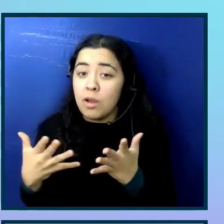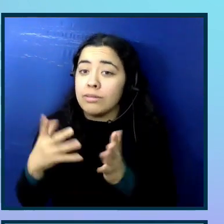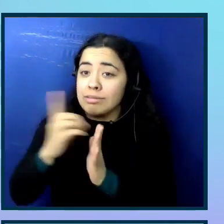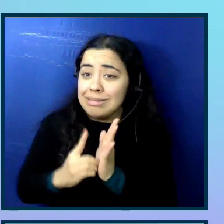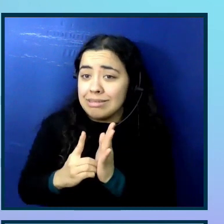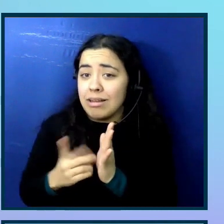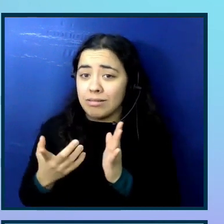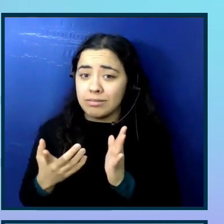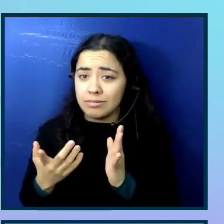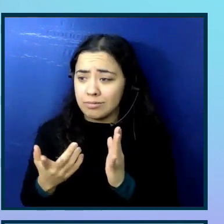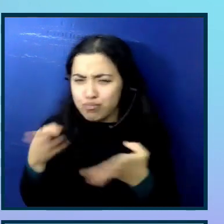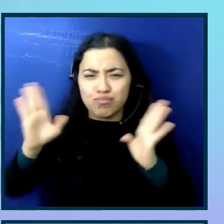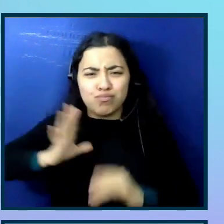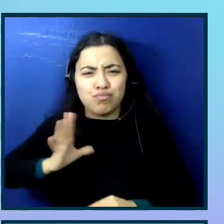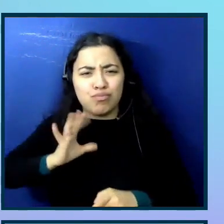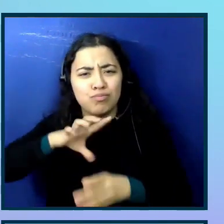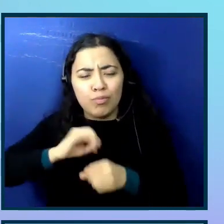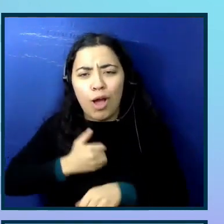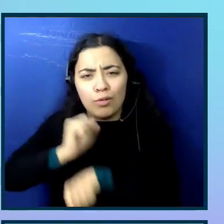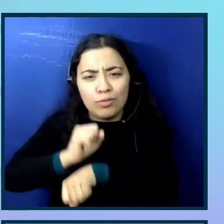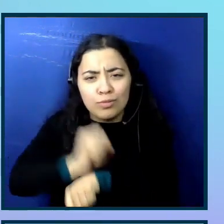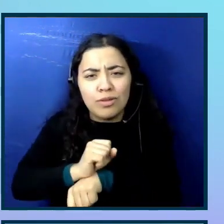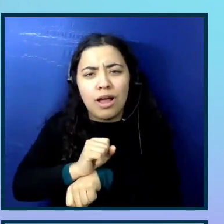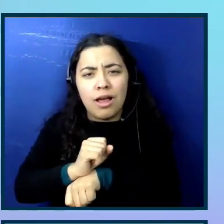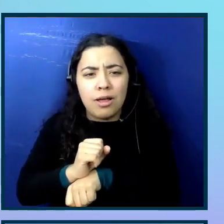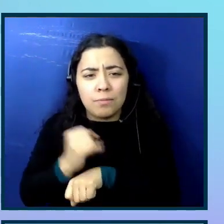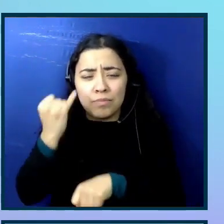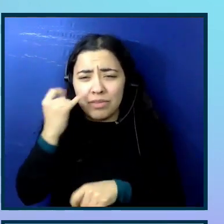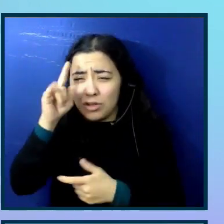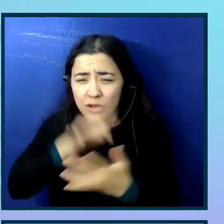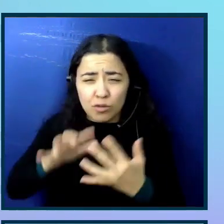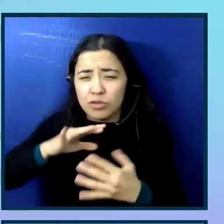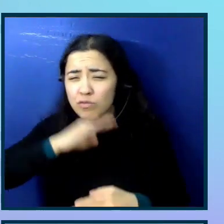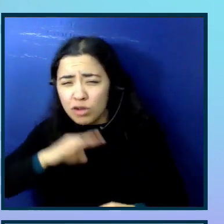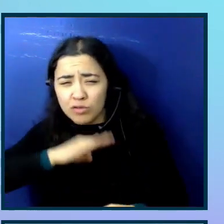Like we should be flexible. That is, it only creates like sadness, confusion, frustration, or breakdown when you're working